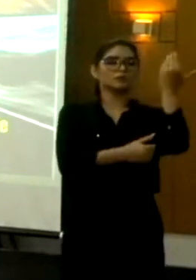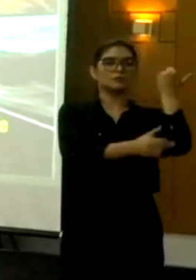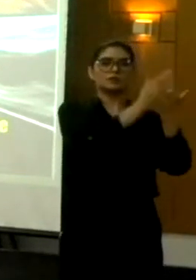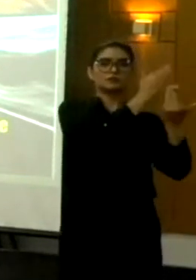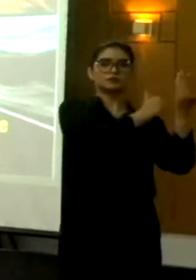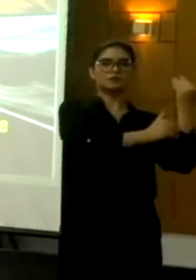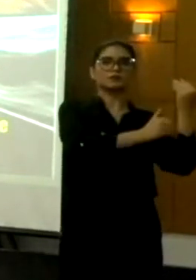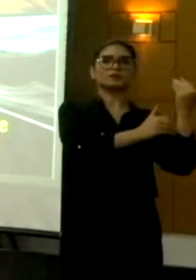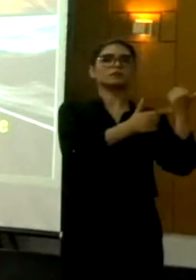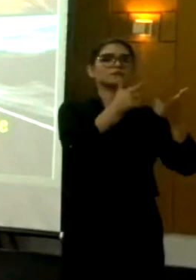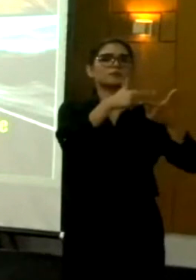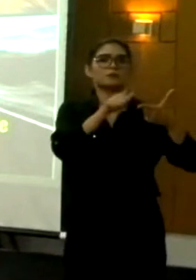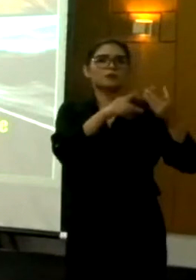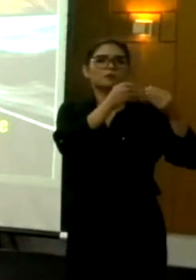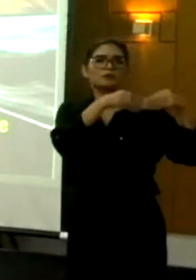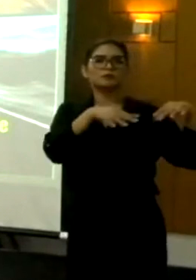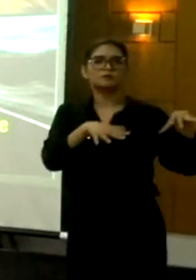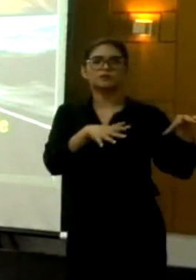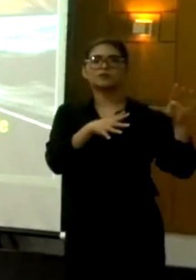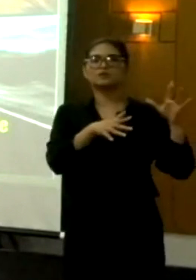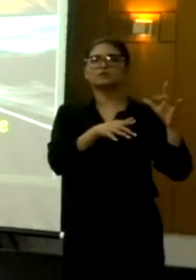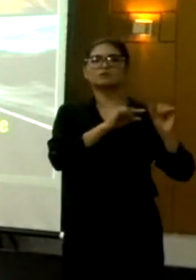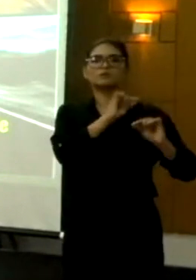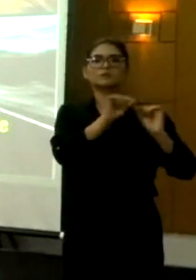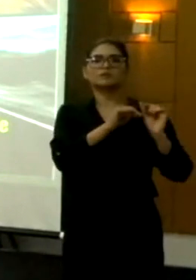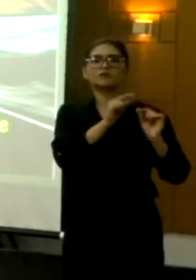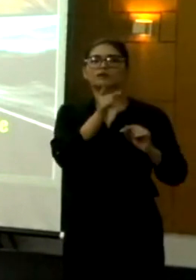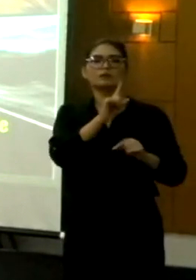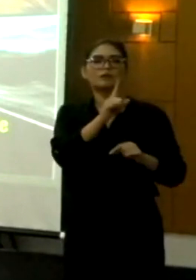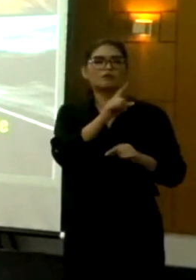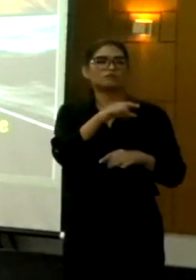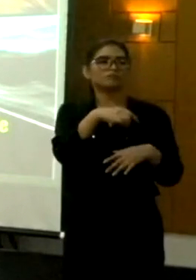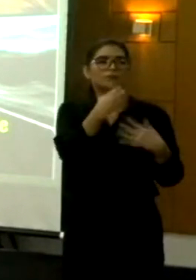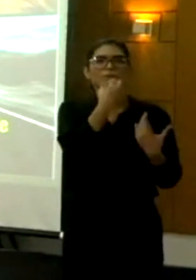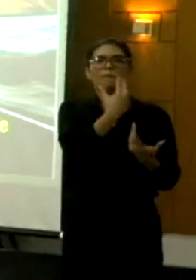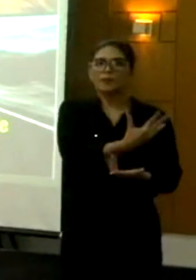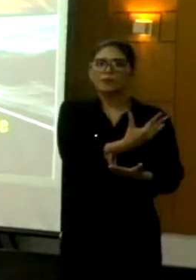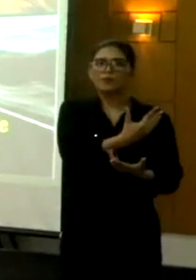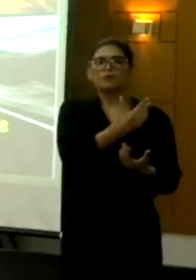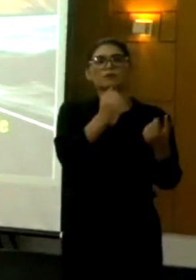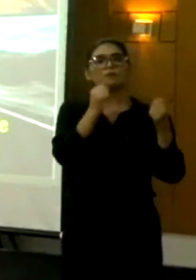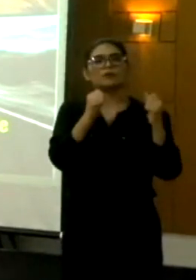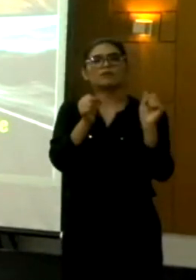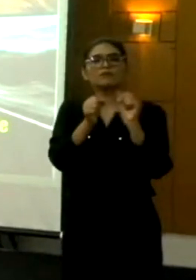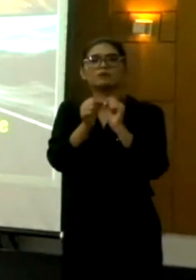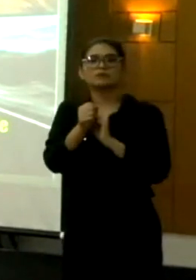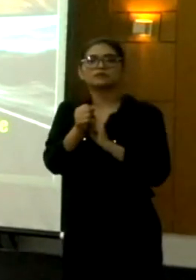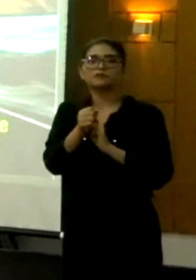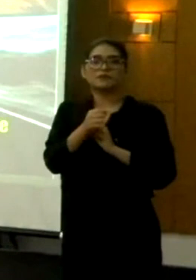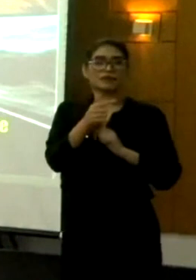seeking socio-environmental sustainability, this is essential, so we are going to have several discussions in this regard